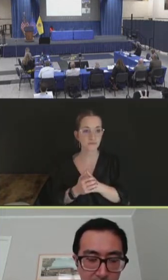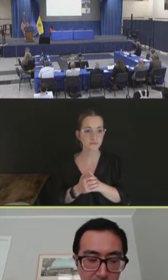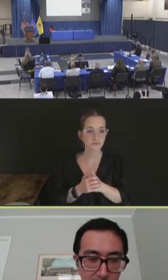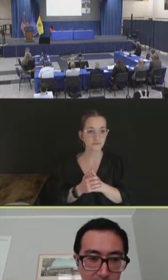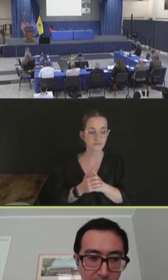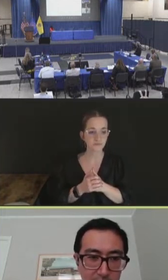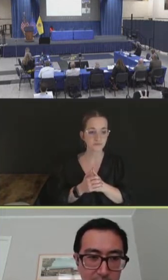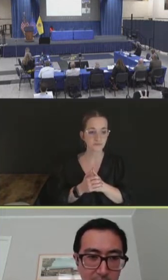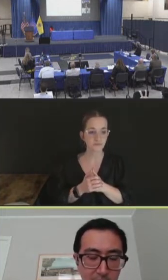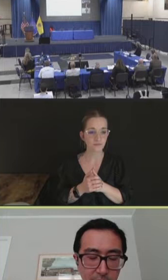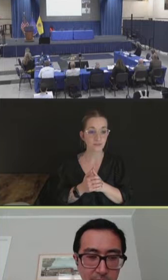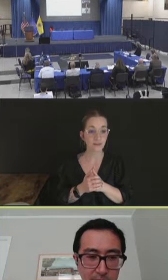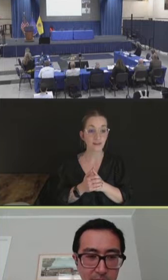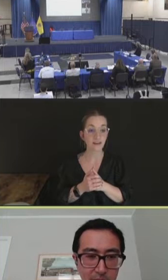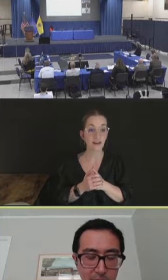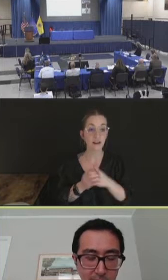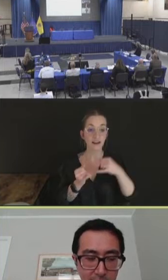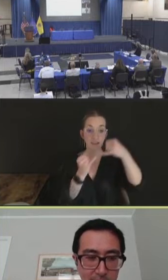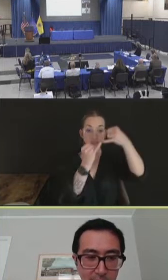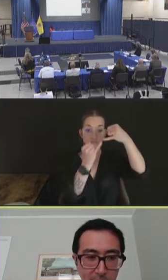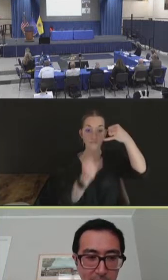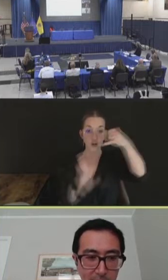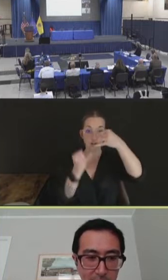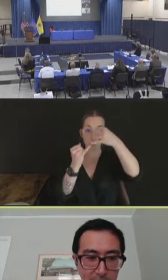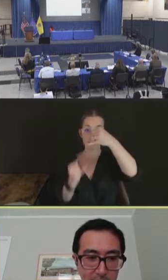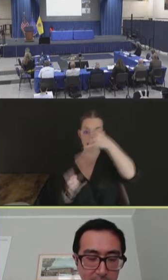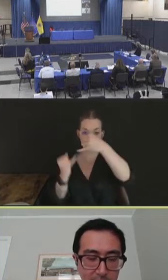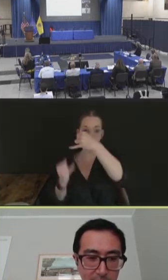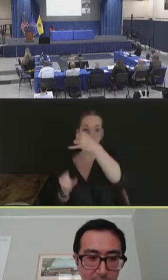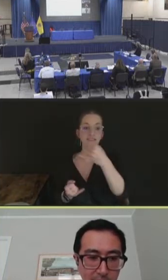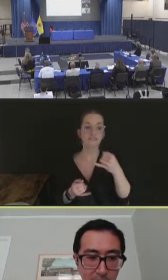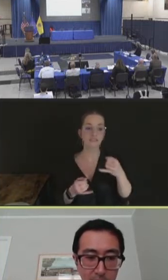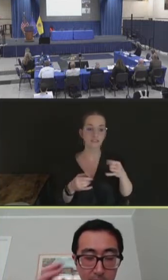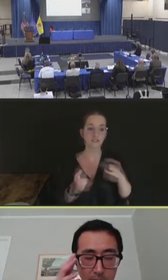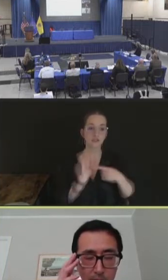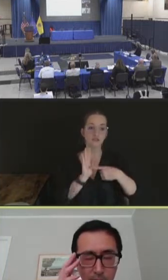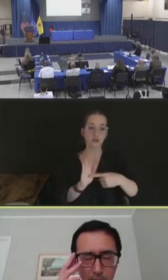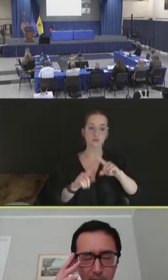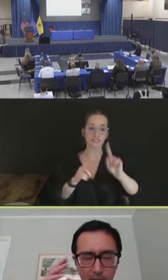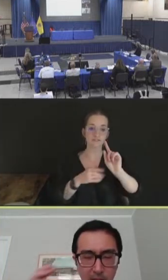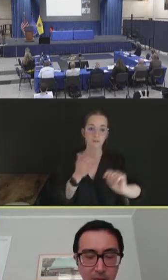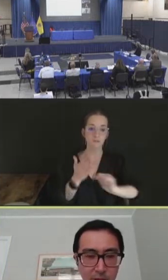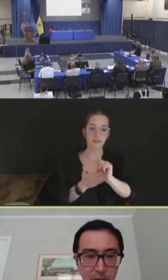The vertical lines to note various periods of the pandemic. This dates are now through late